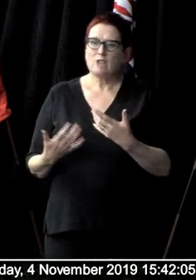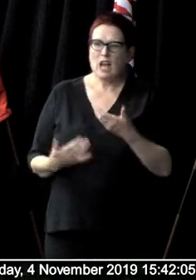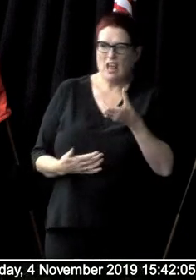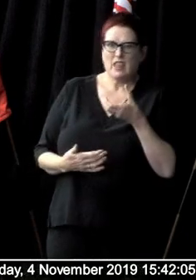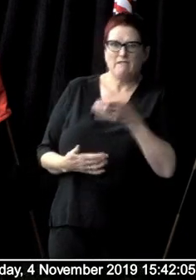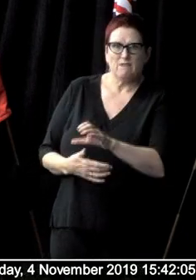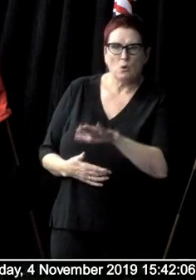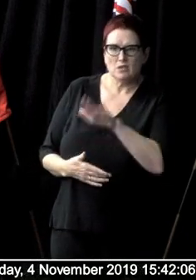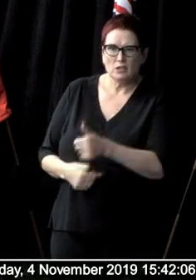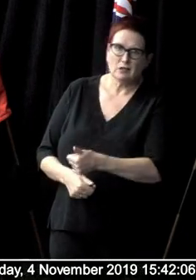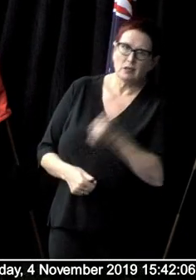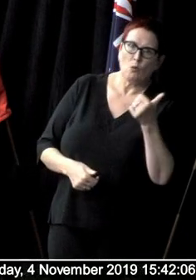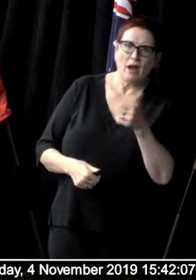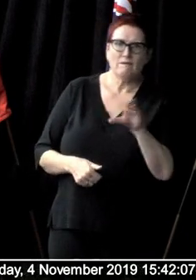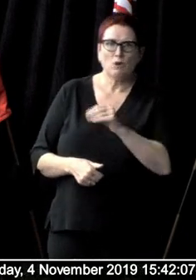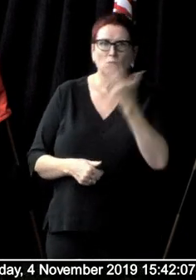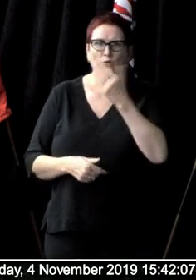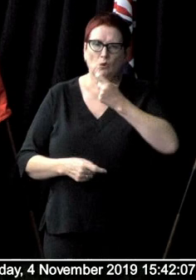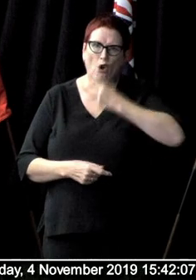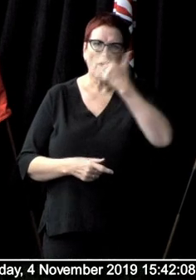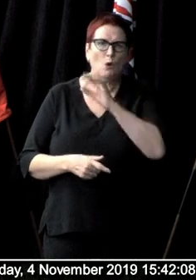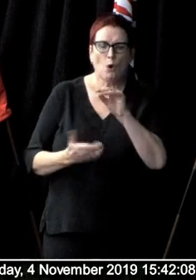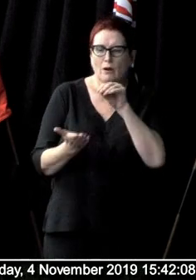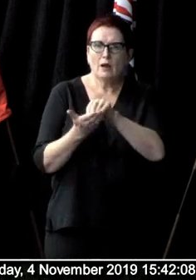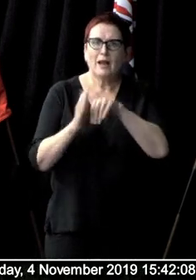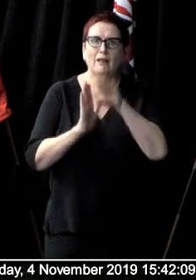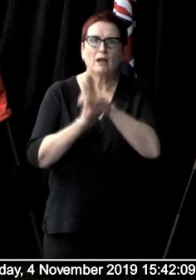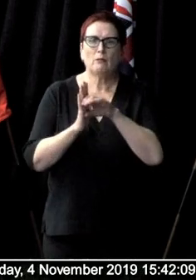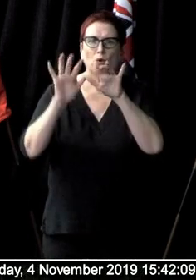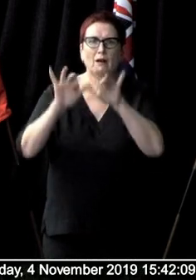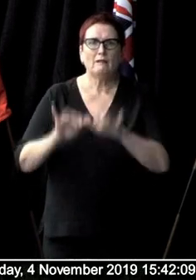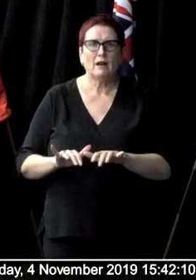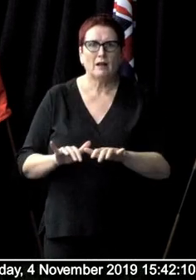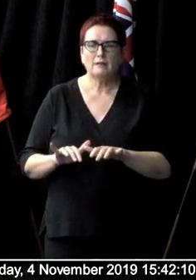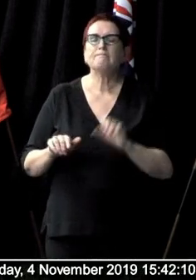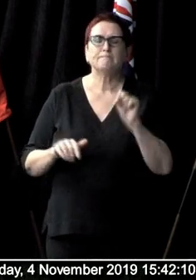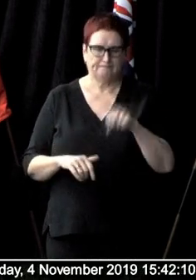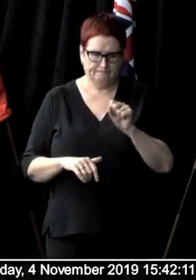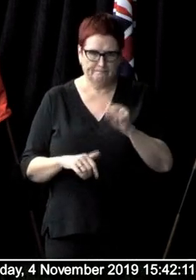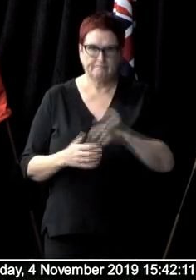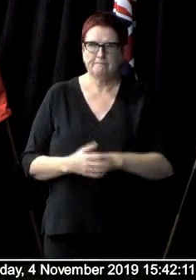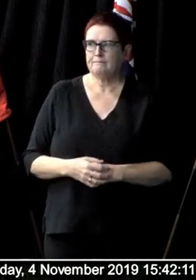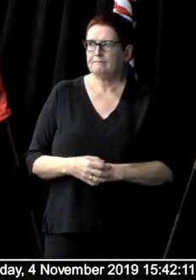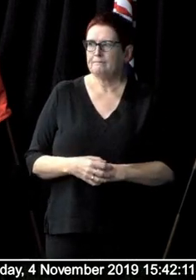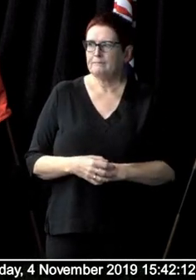in the figures as to actual suspensions or exclusions? That’s right. So you'd exercise some caution with respect to data